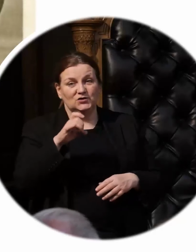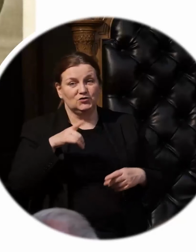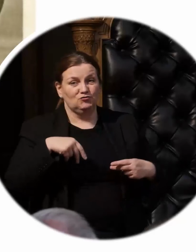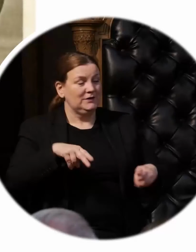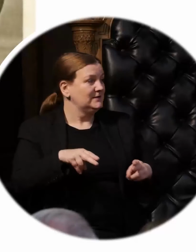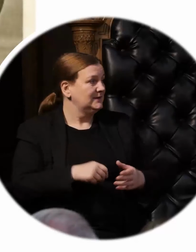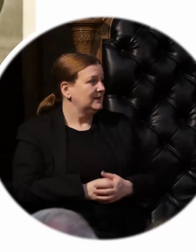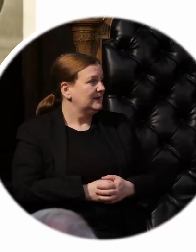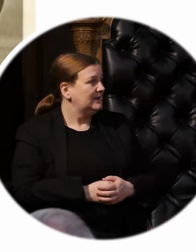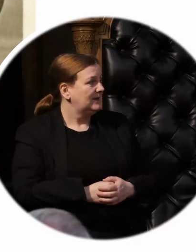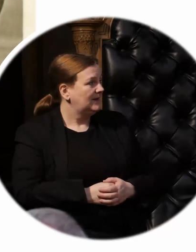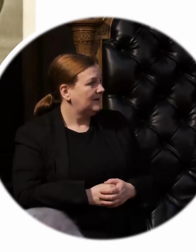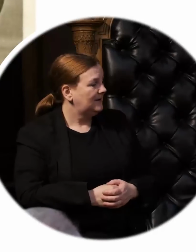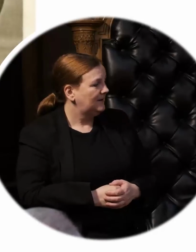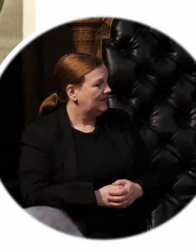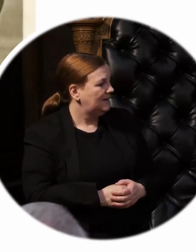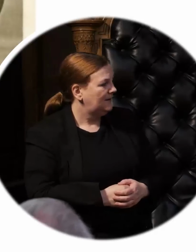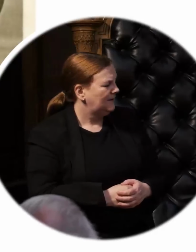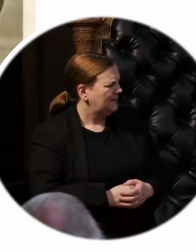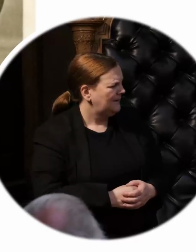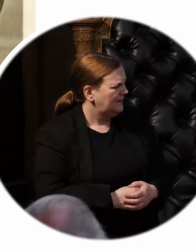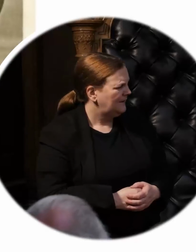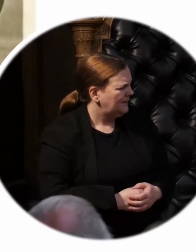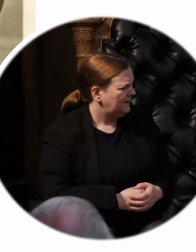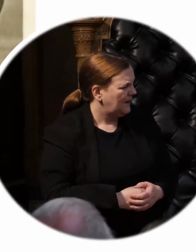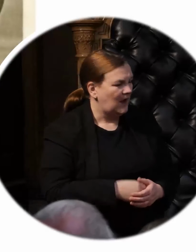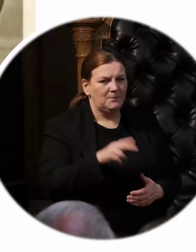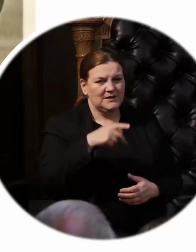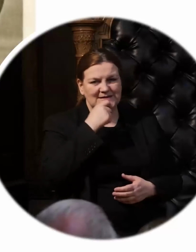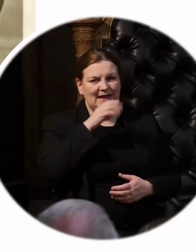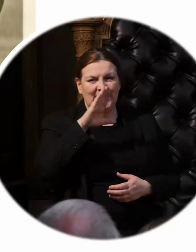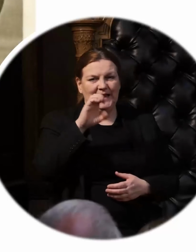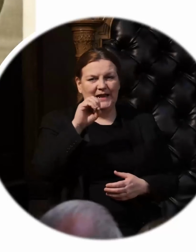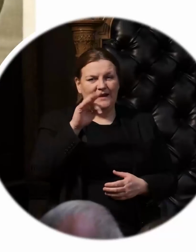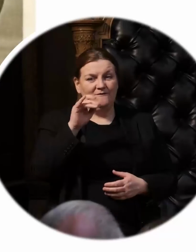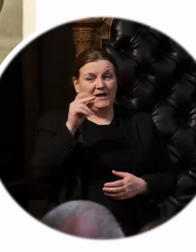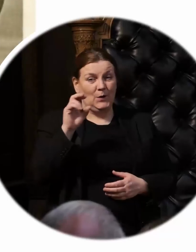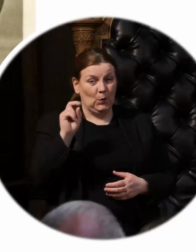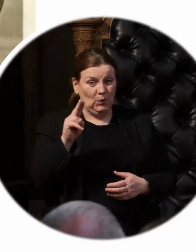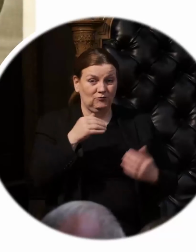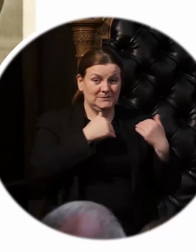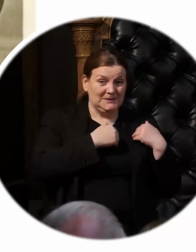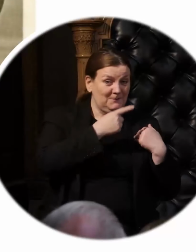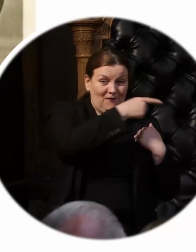I'm not saying that William Richard Le Fanu was necessarily responsible for it,